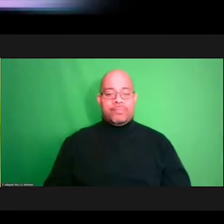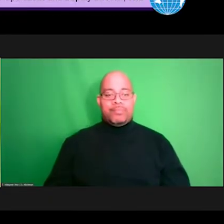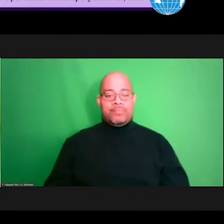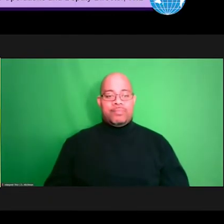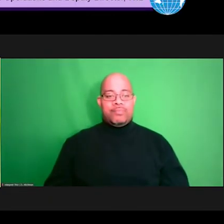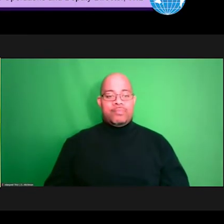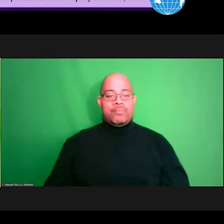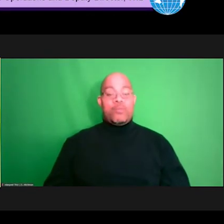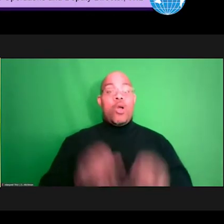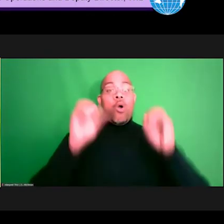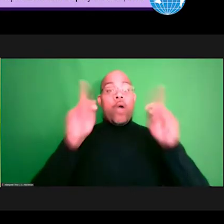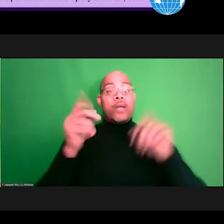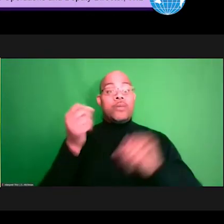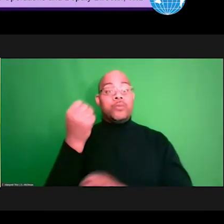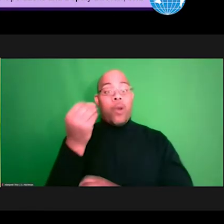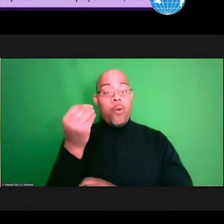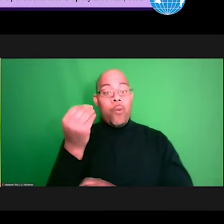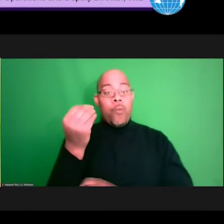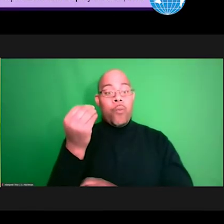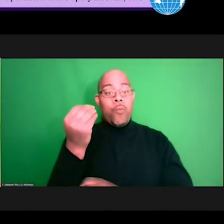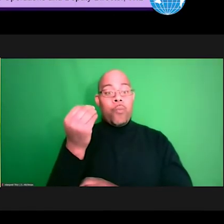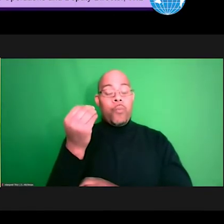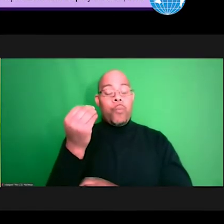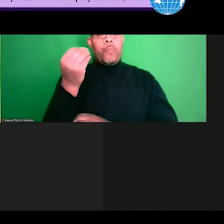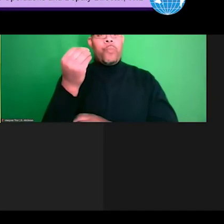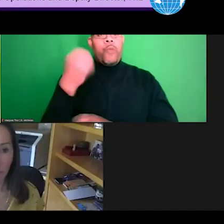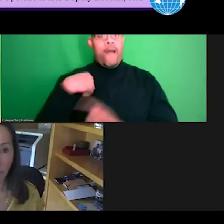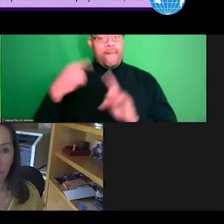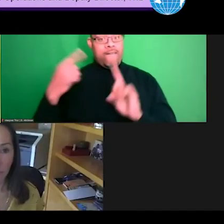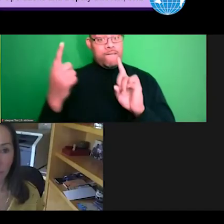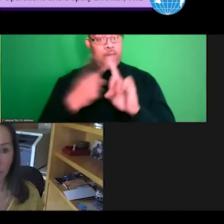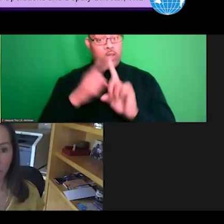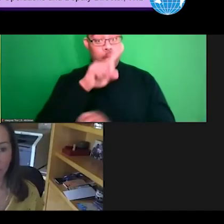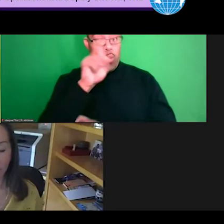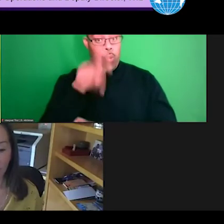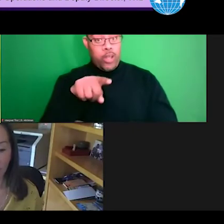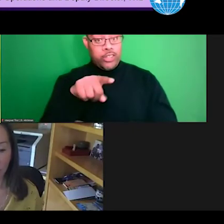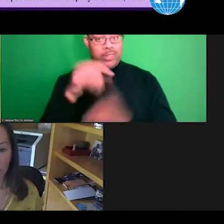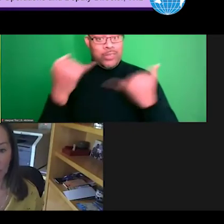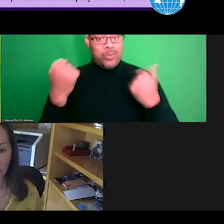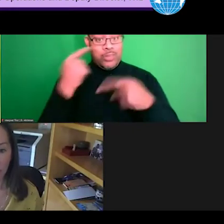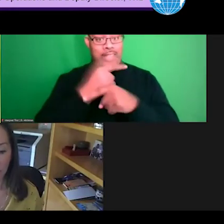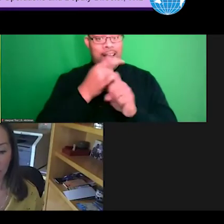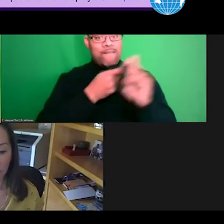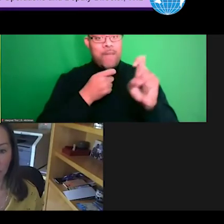All right. So, our first question today was from Sarah,